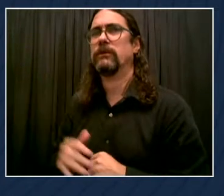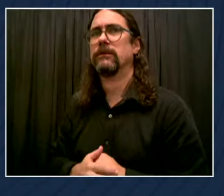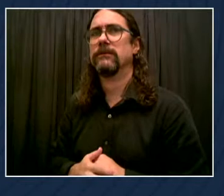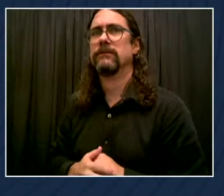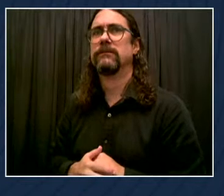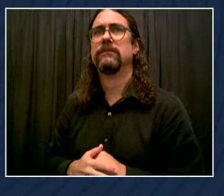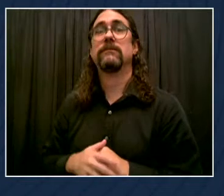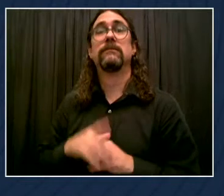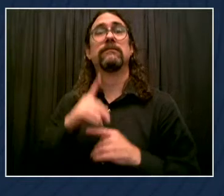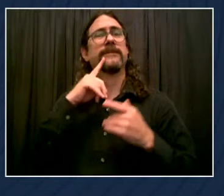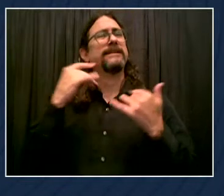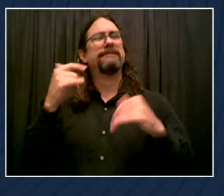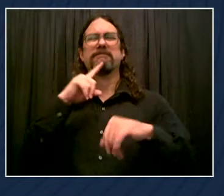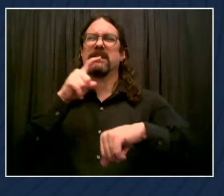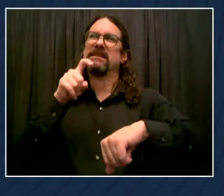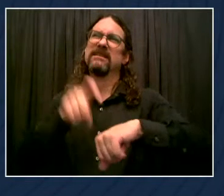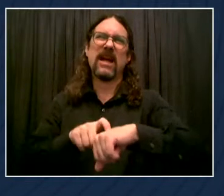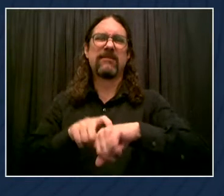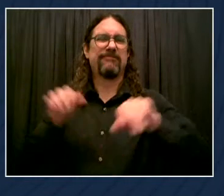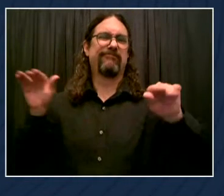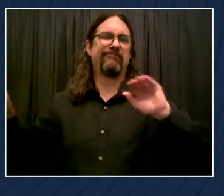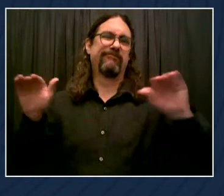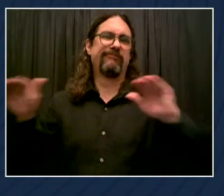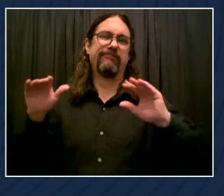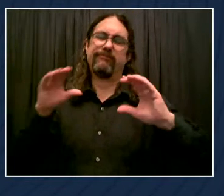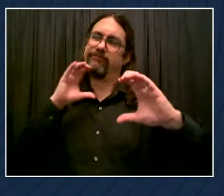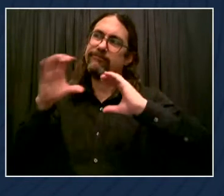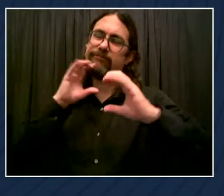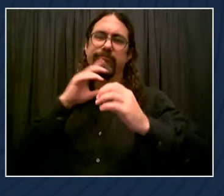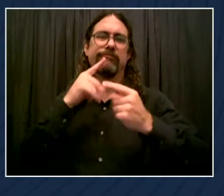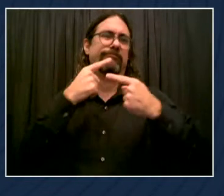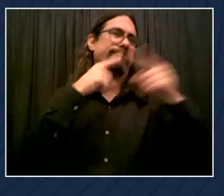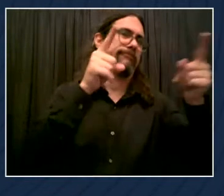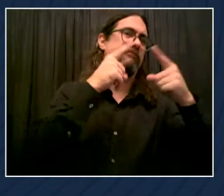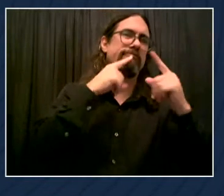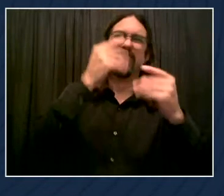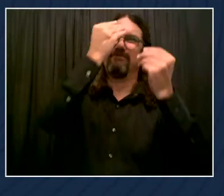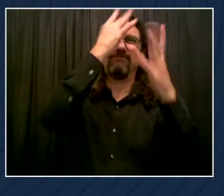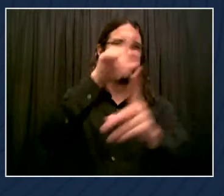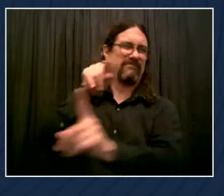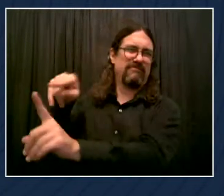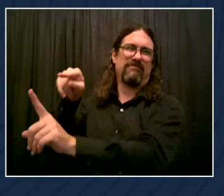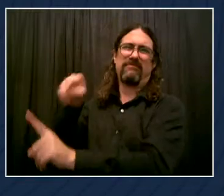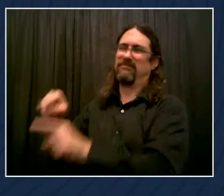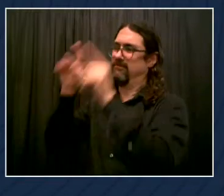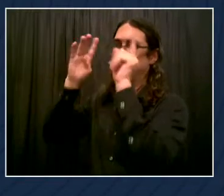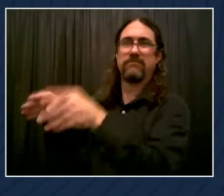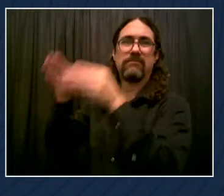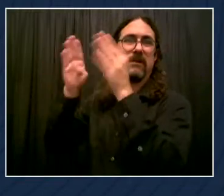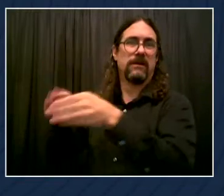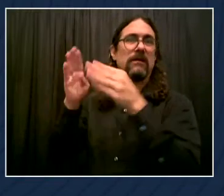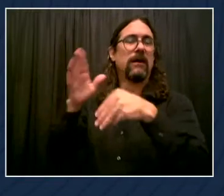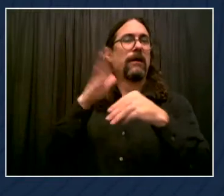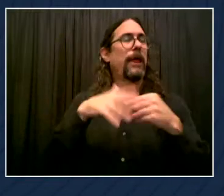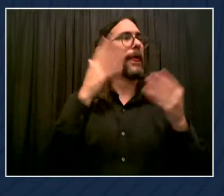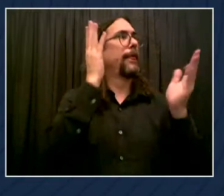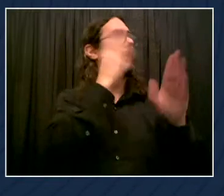COMING UP. WE ARE DOING EVERYTHING TO HAVE PEOPLE KNOW